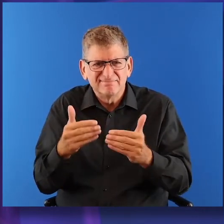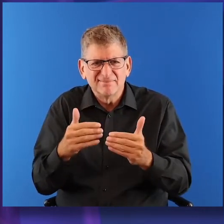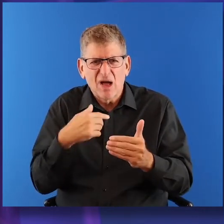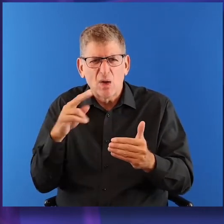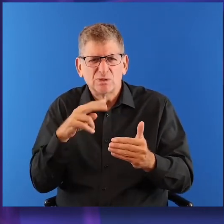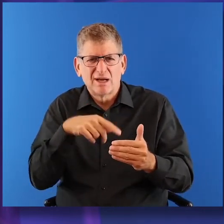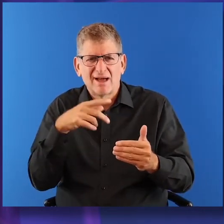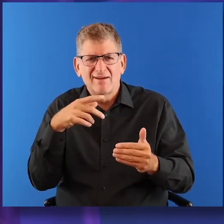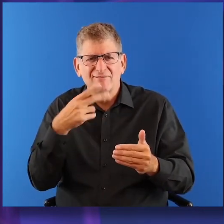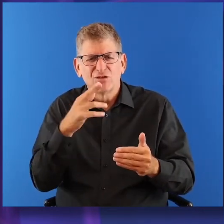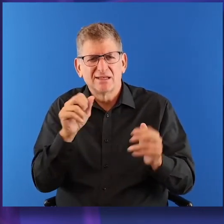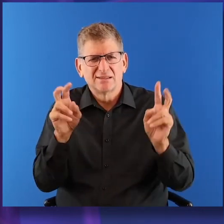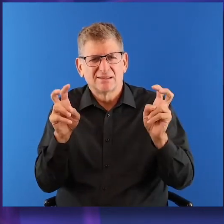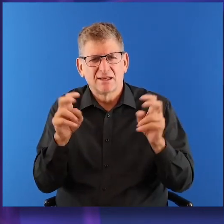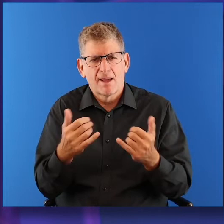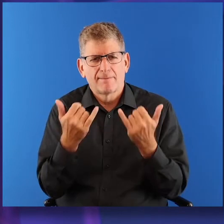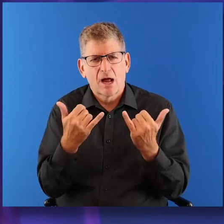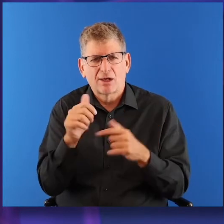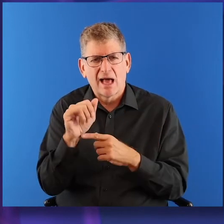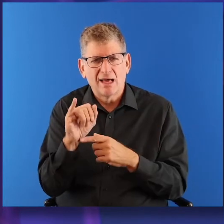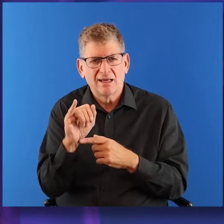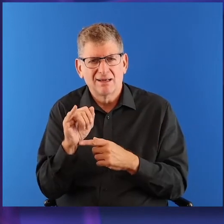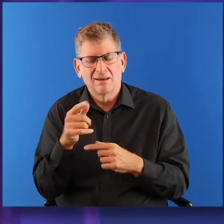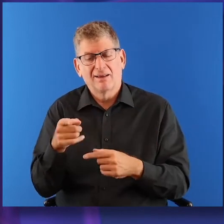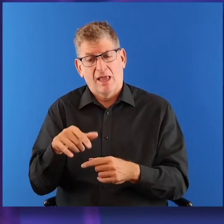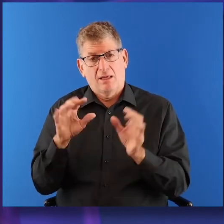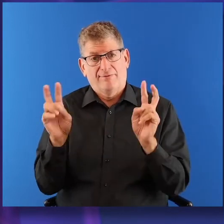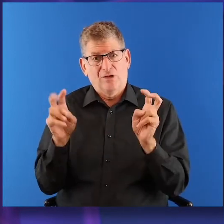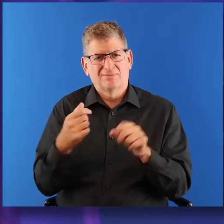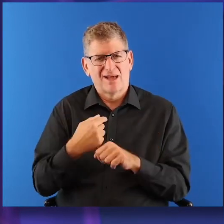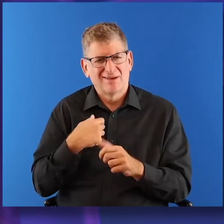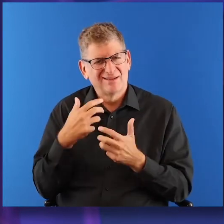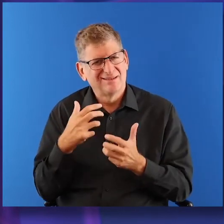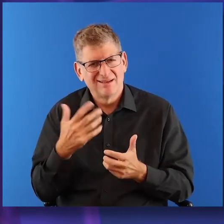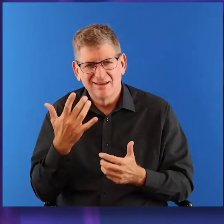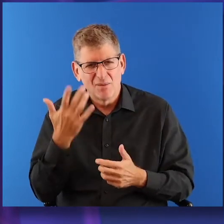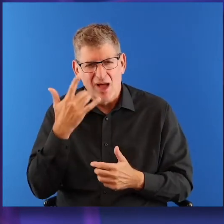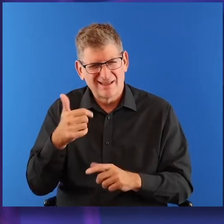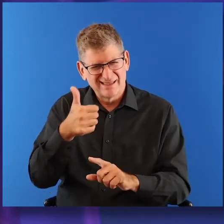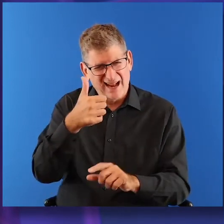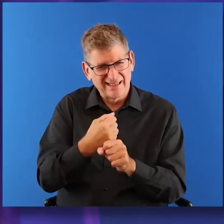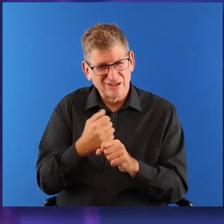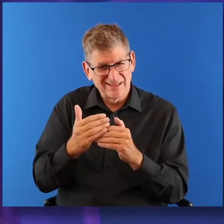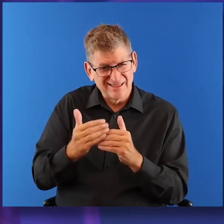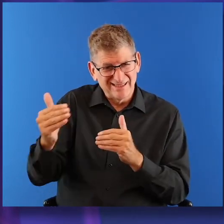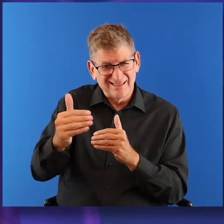me laugh every single time I say it, because 10 years from now, no one is going to be saying what we're doing today is modern,